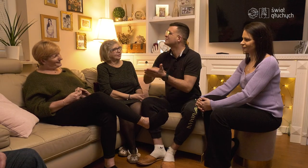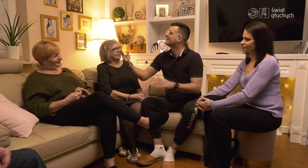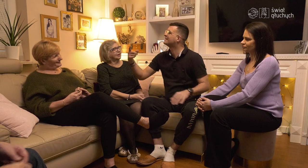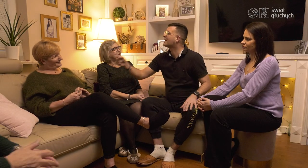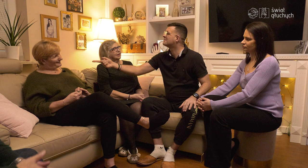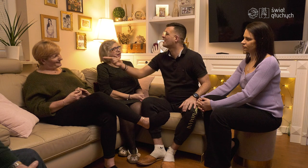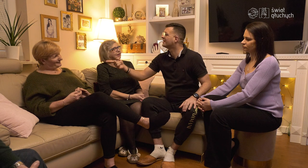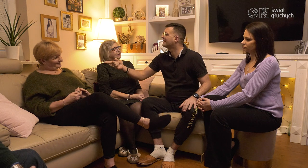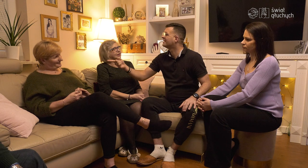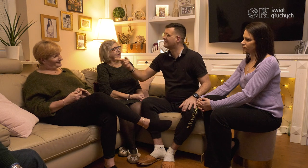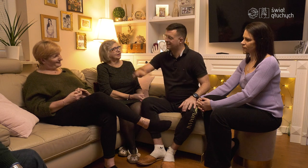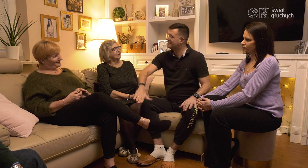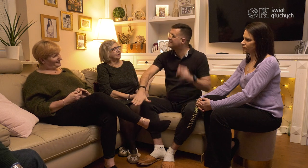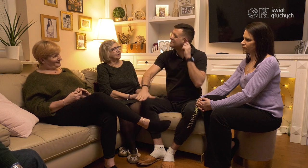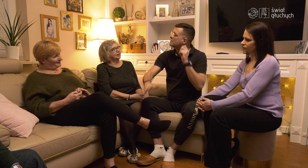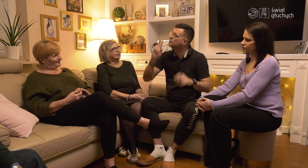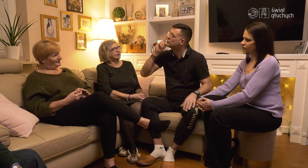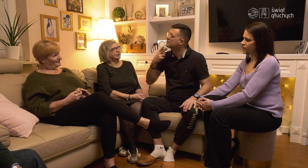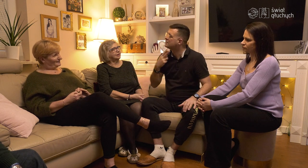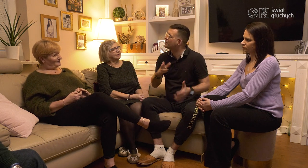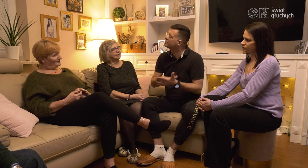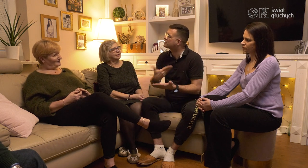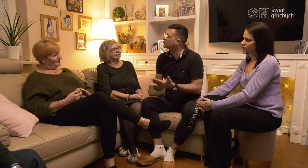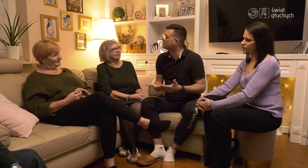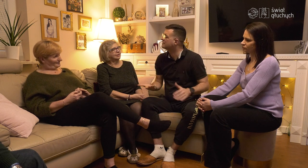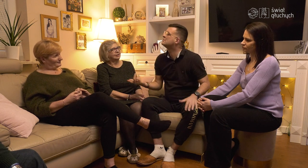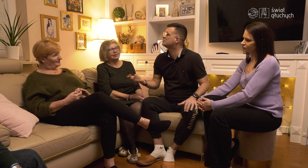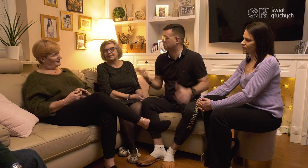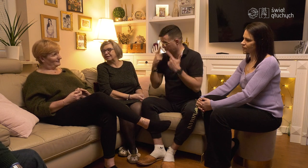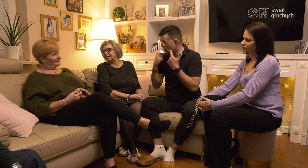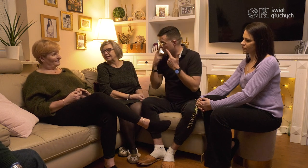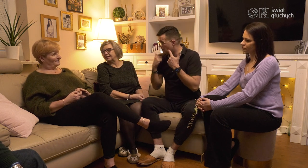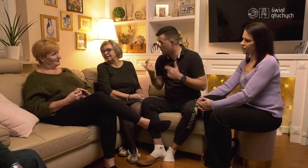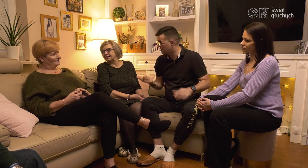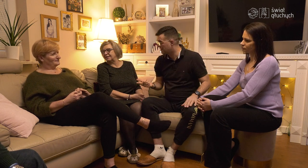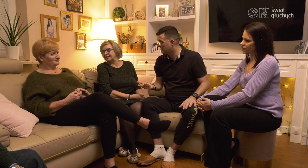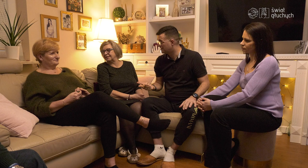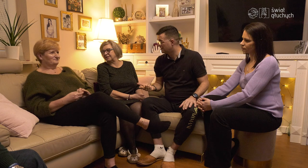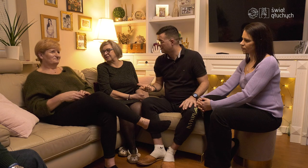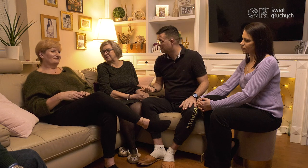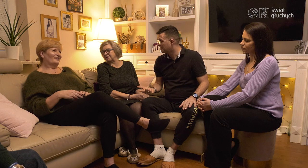If your son, Damian, was deaf, would you cry about it?